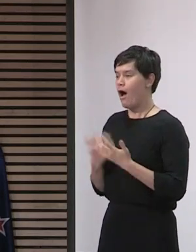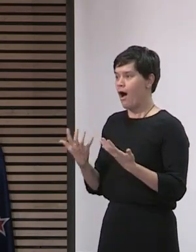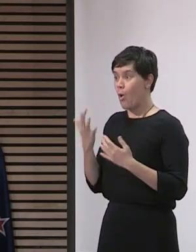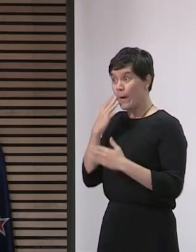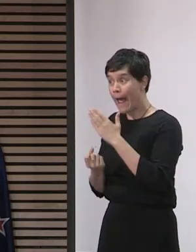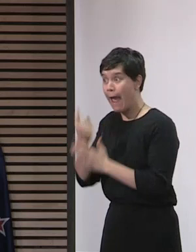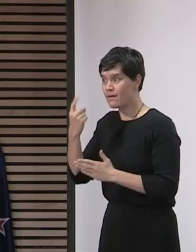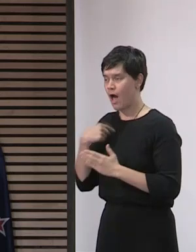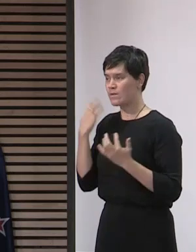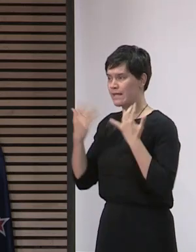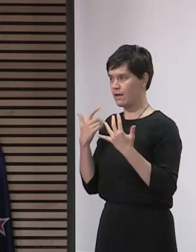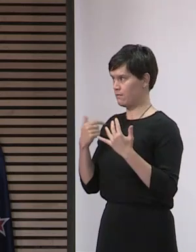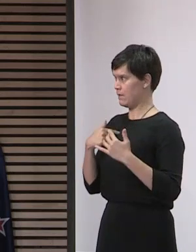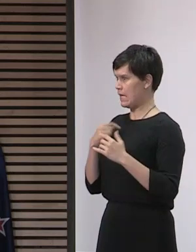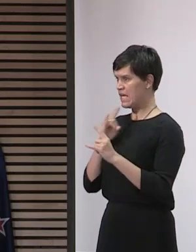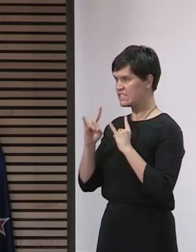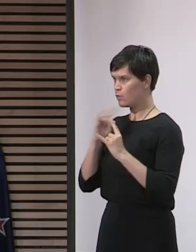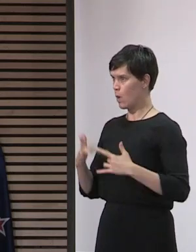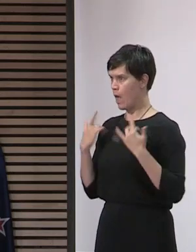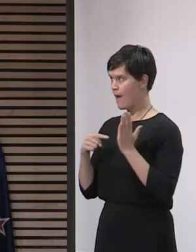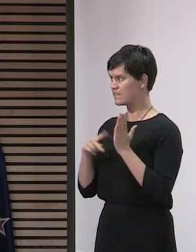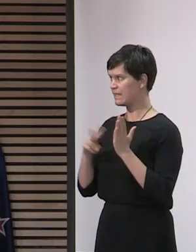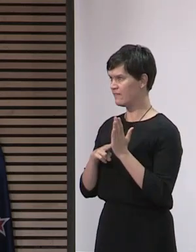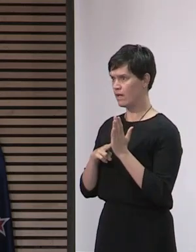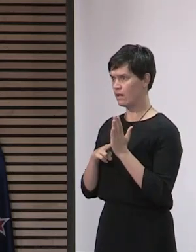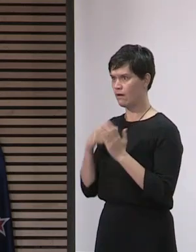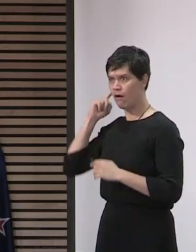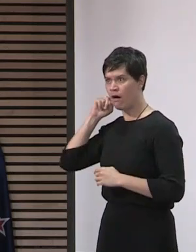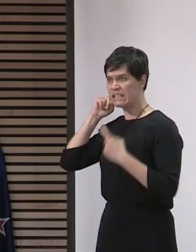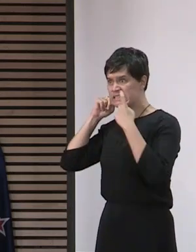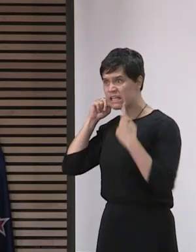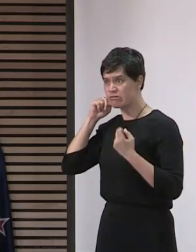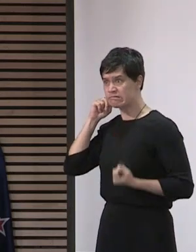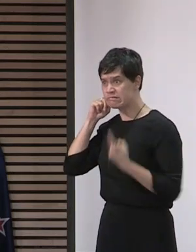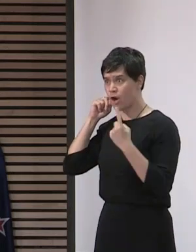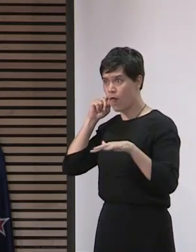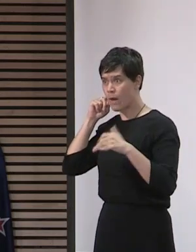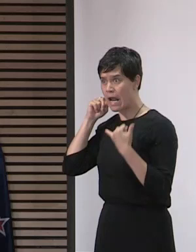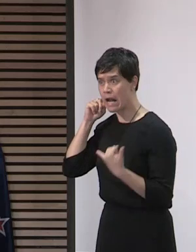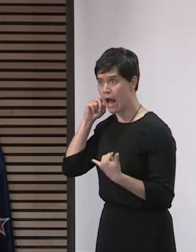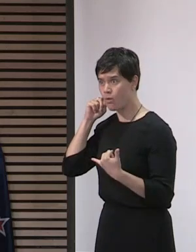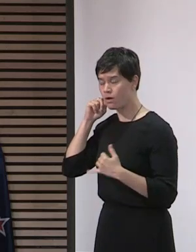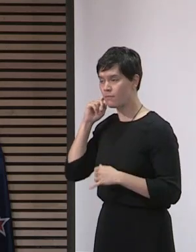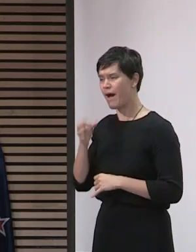room shaking and you were on camera? "Are you serious?" That's what was